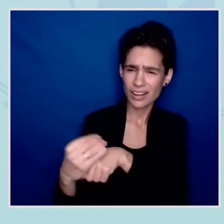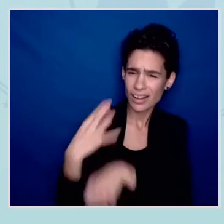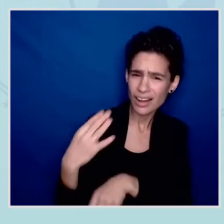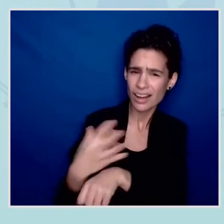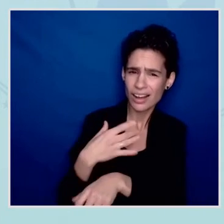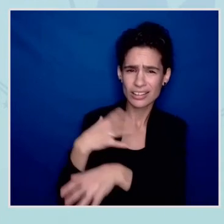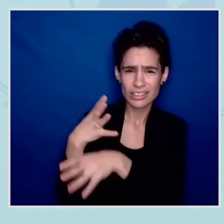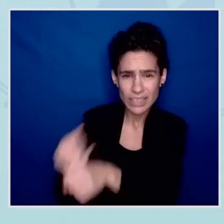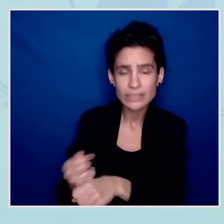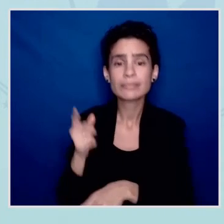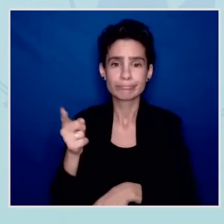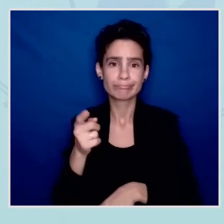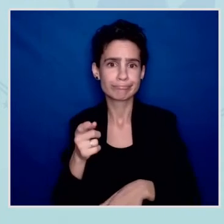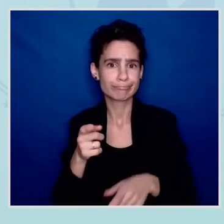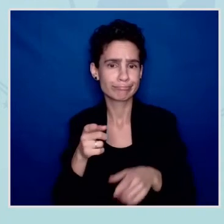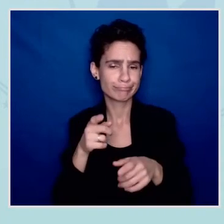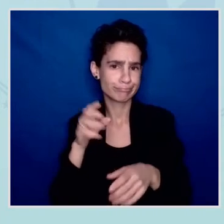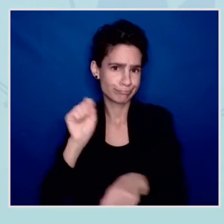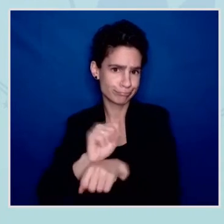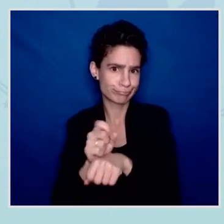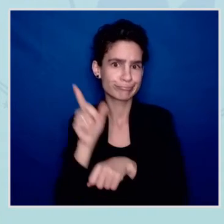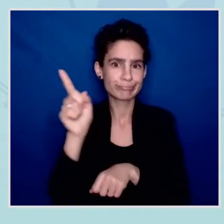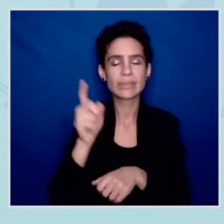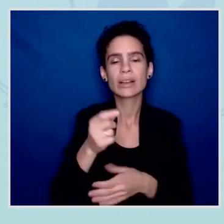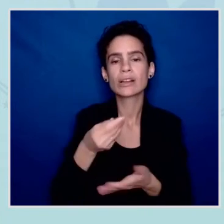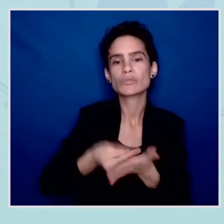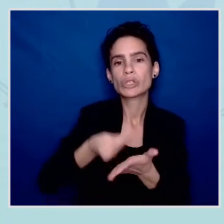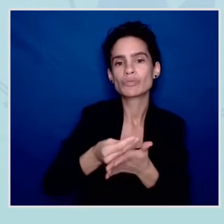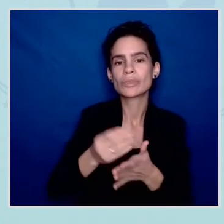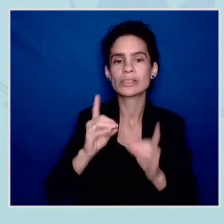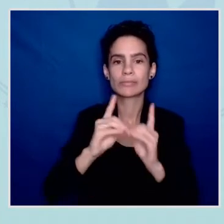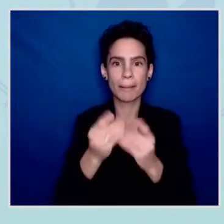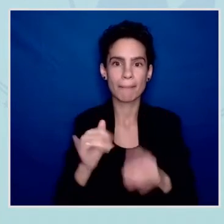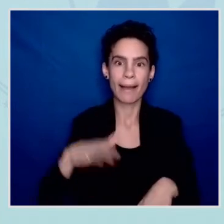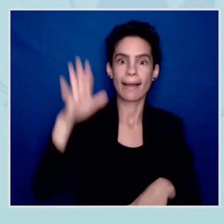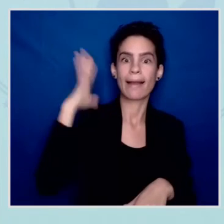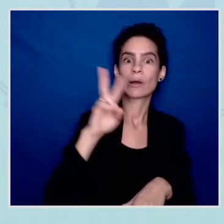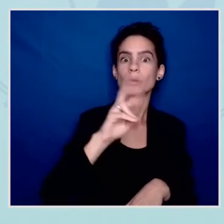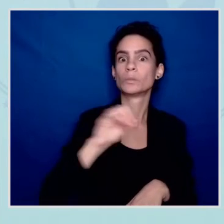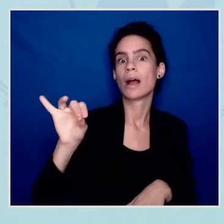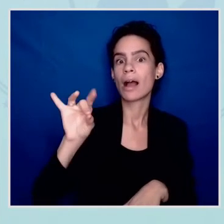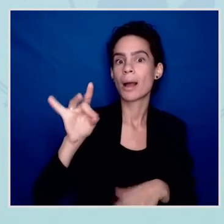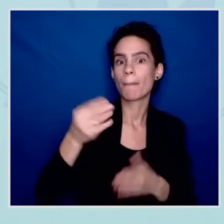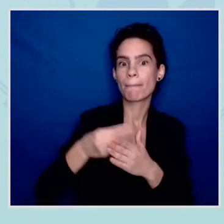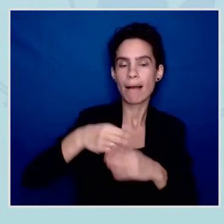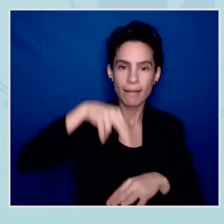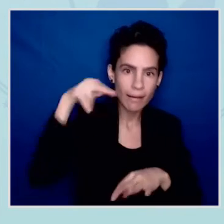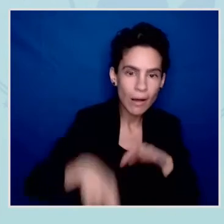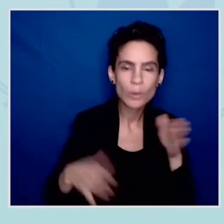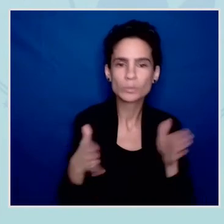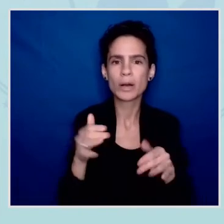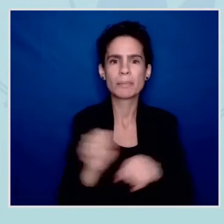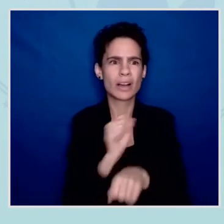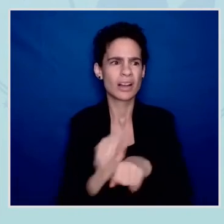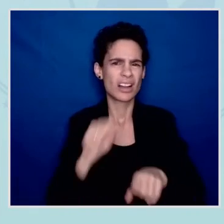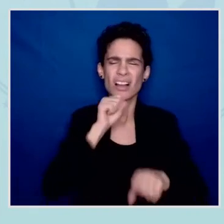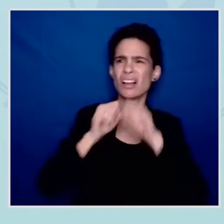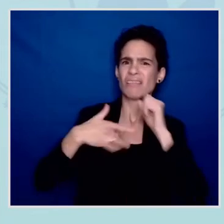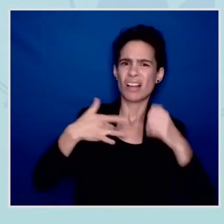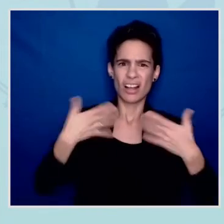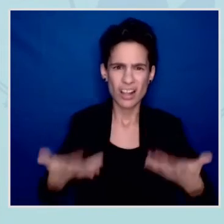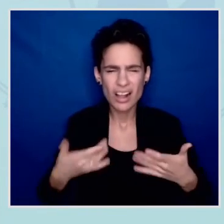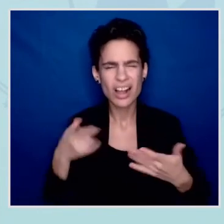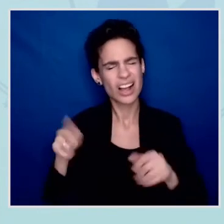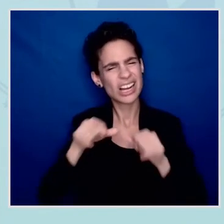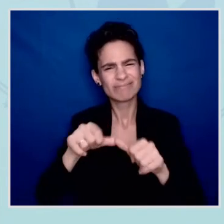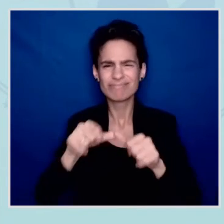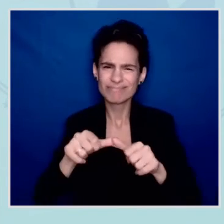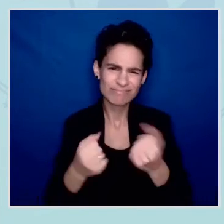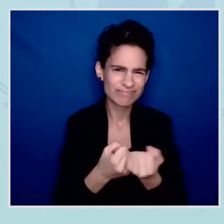GOOD, LOWER LOYAL GREAT FRIEND,